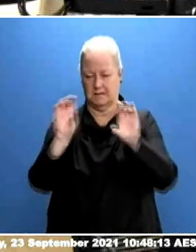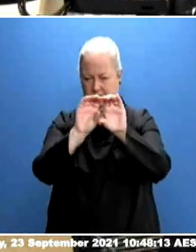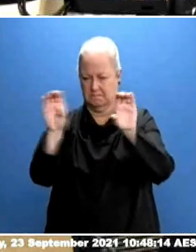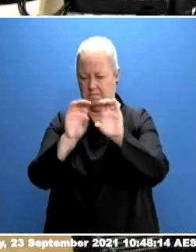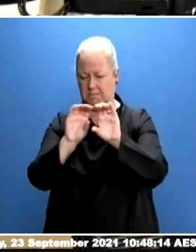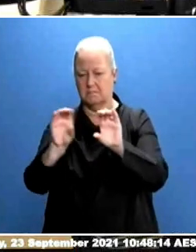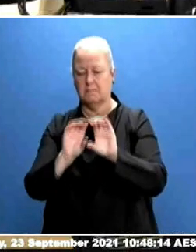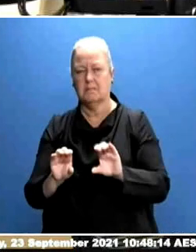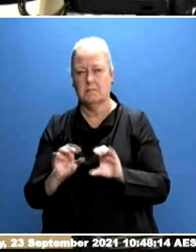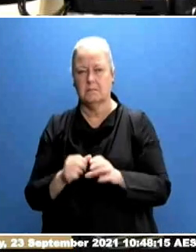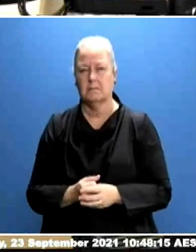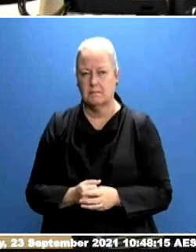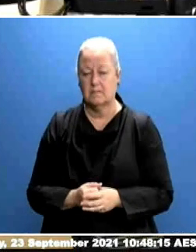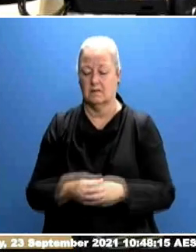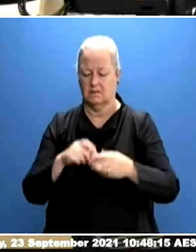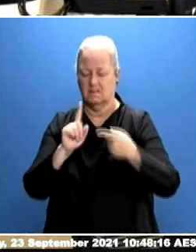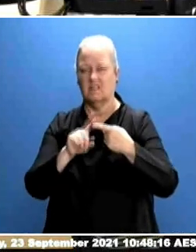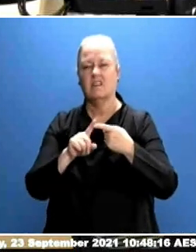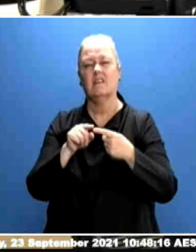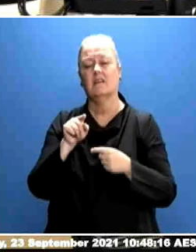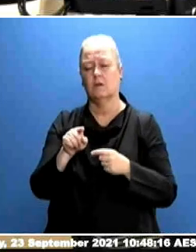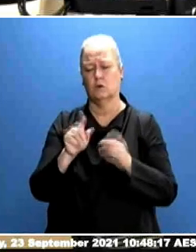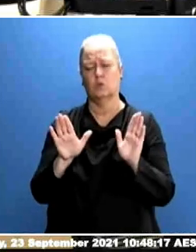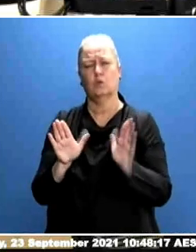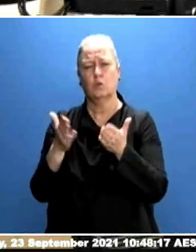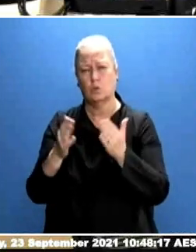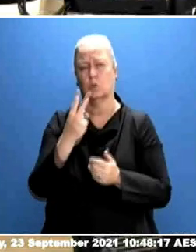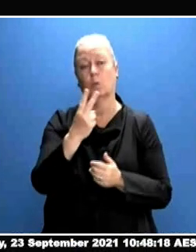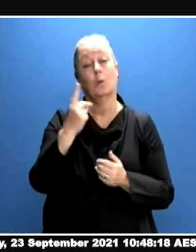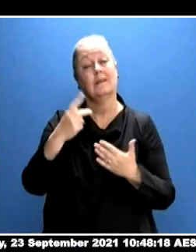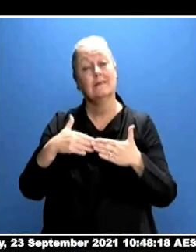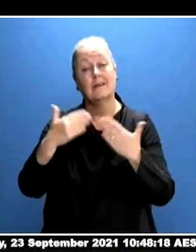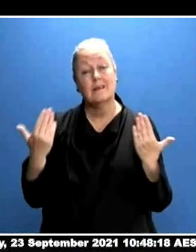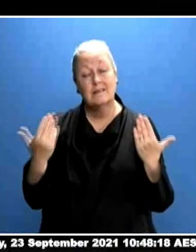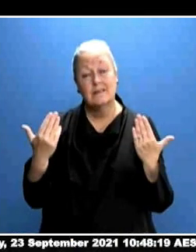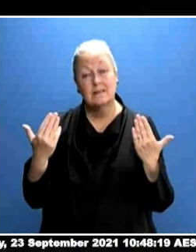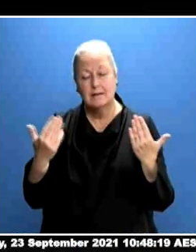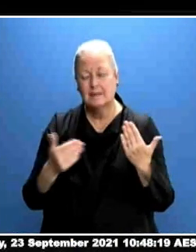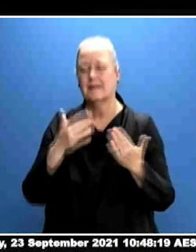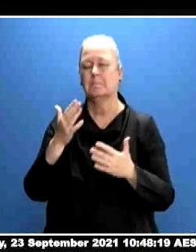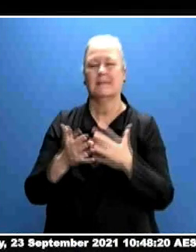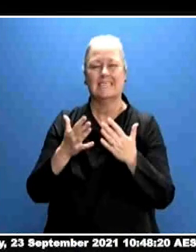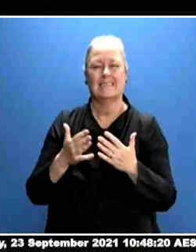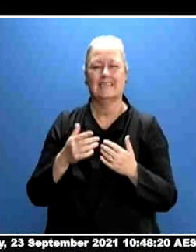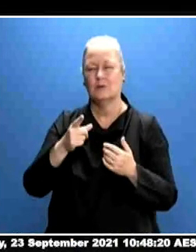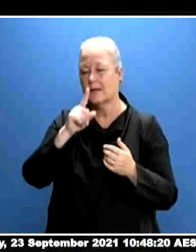referring to the short timeframe for the 21 days: ..... that often doesn't allow for meaningful change to be consolidated.....